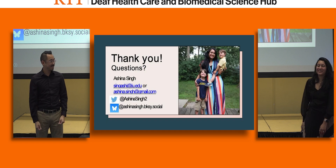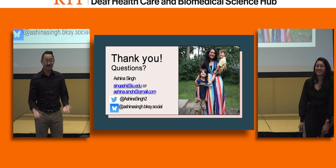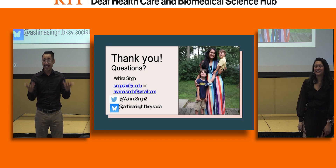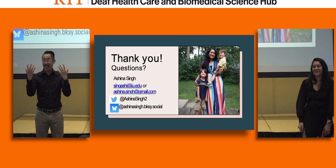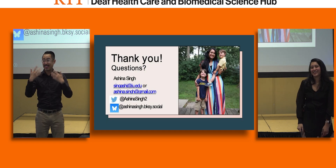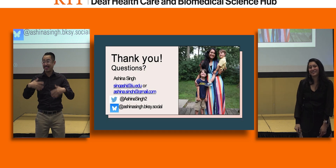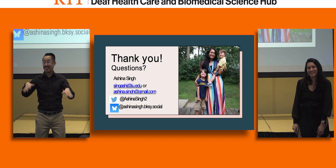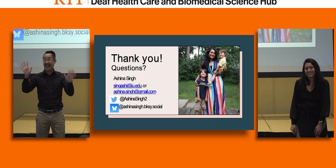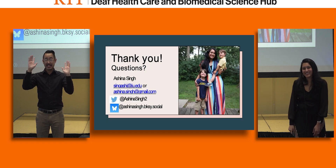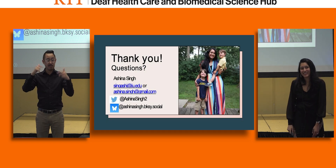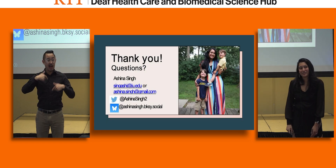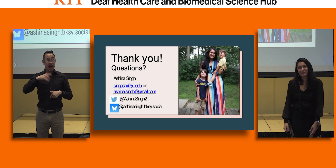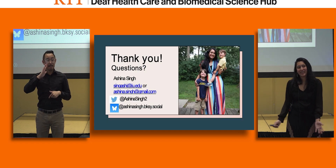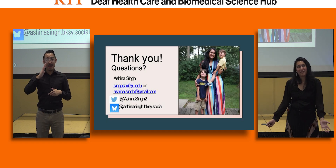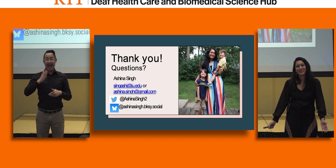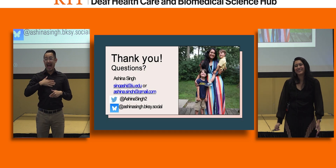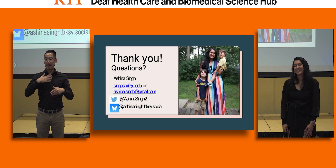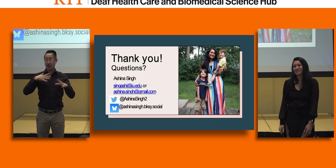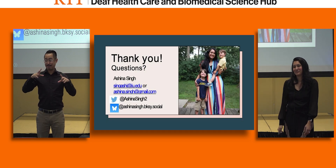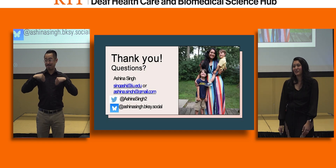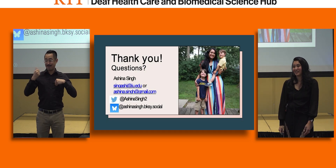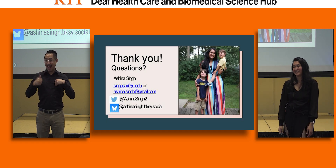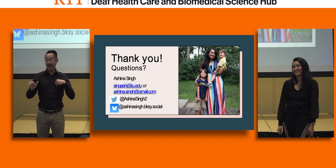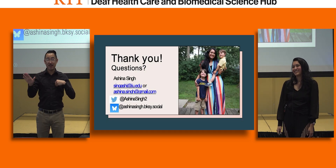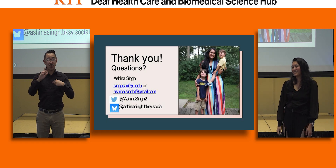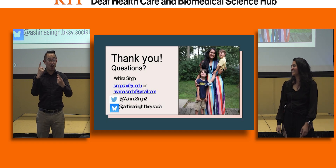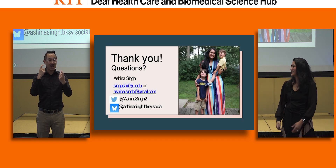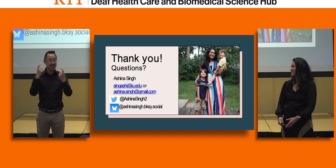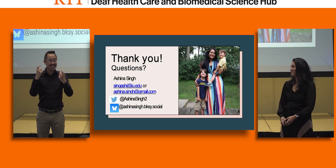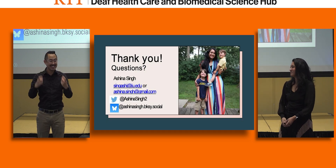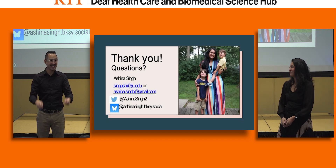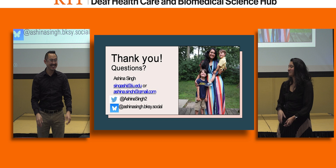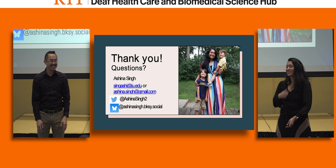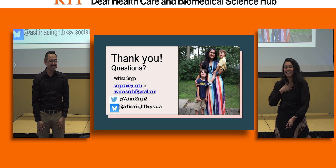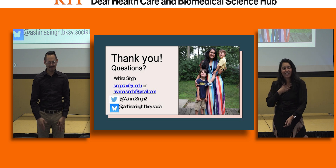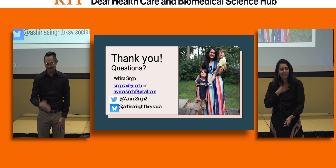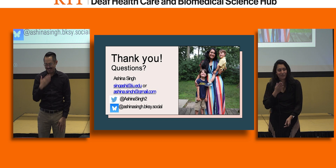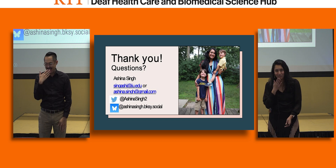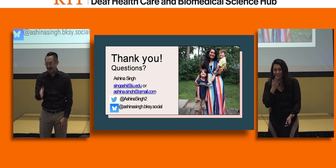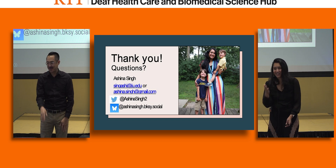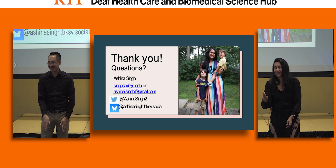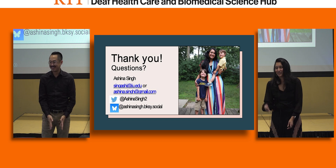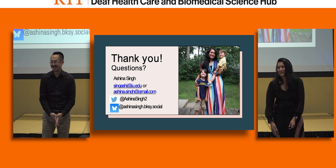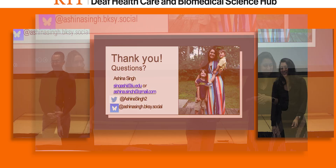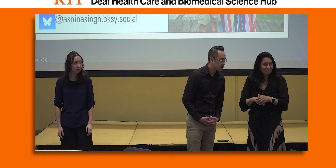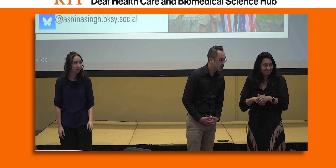And that is it. I will be happy to take questions. Thank you.